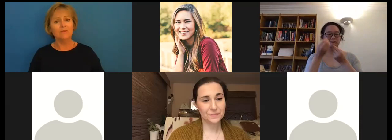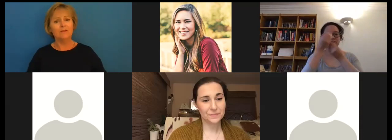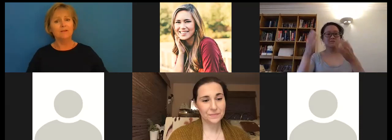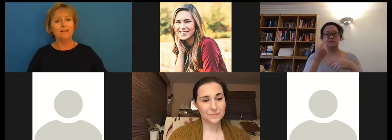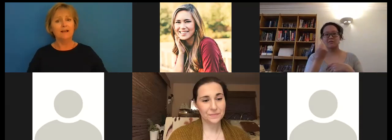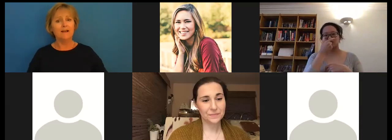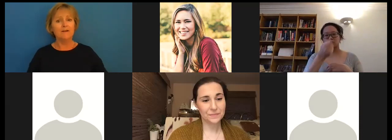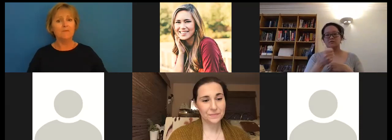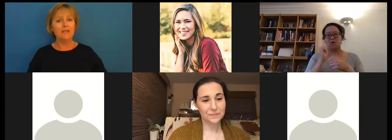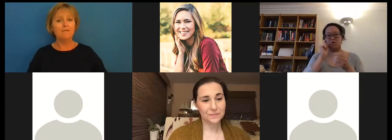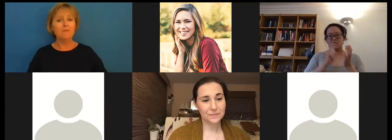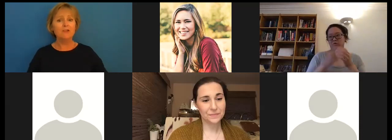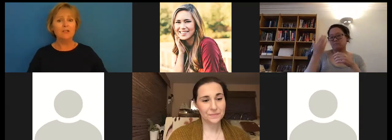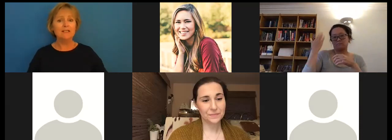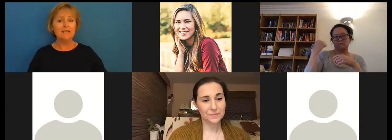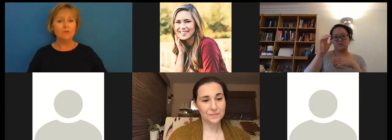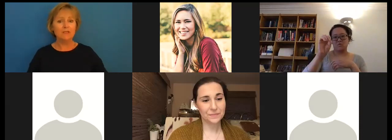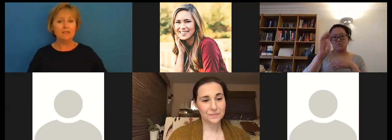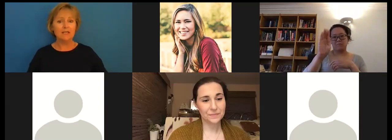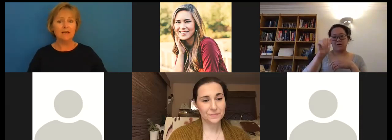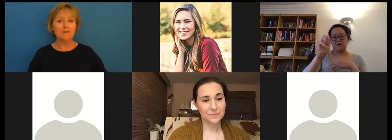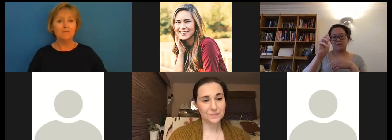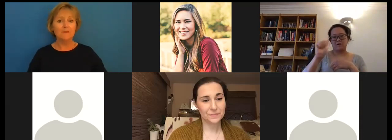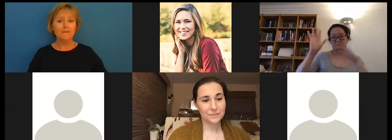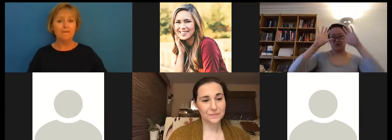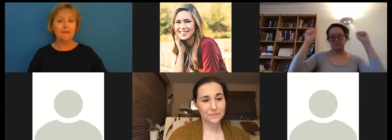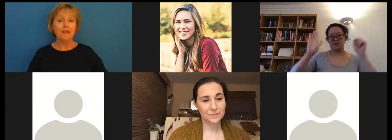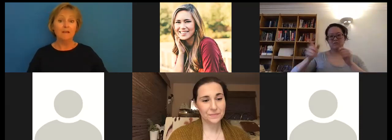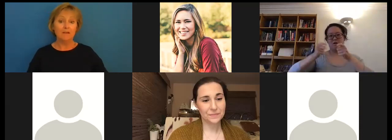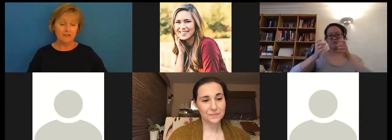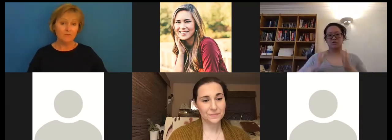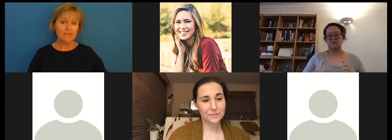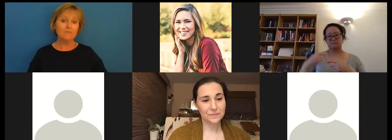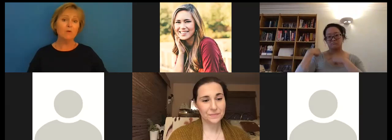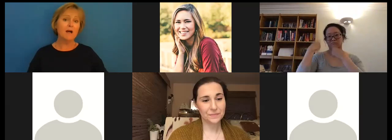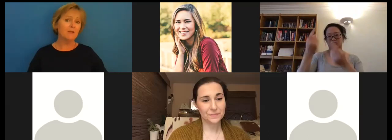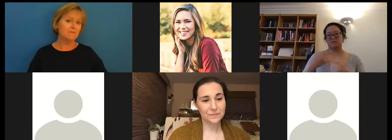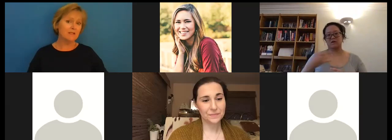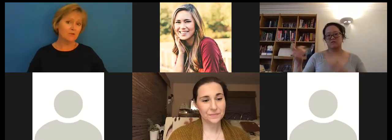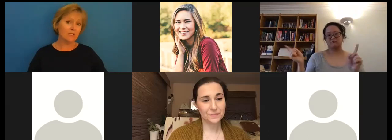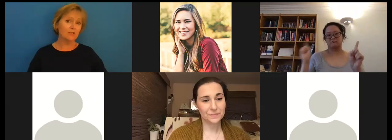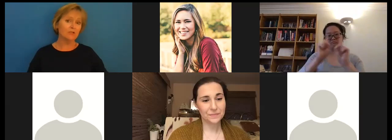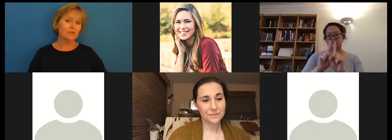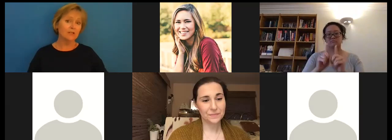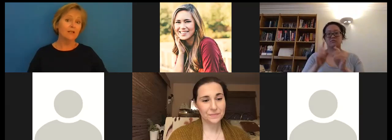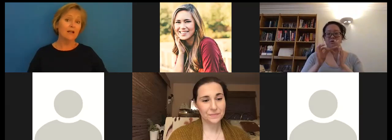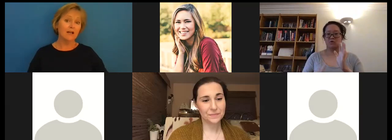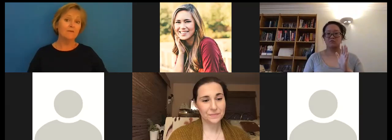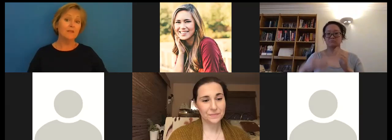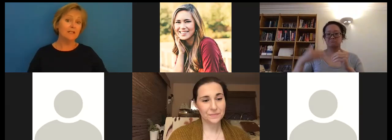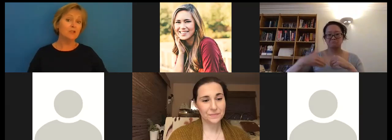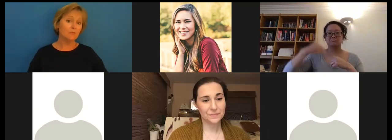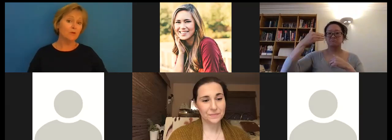Also, the information, it's interesting, in the recent Obama Administration, an interpreter